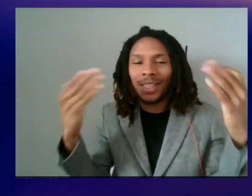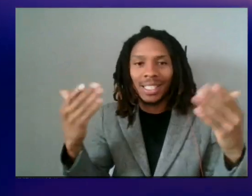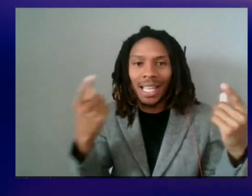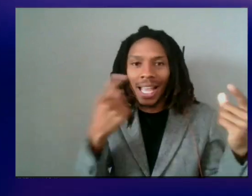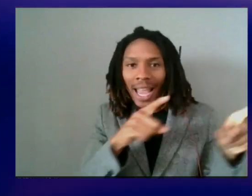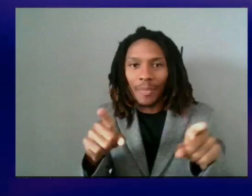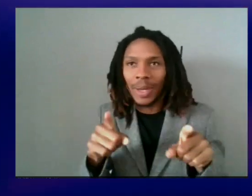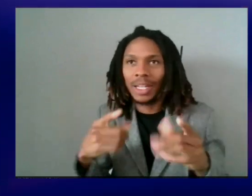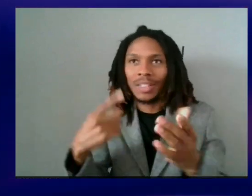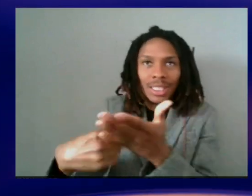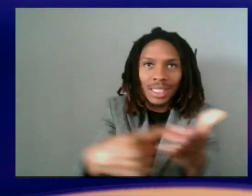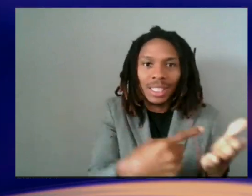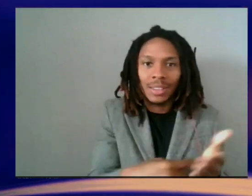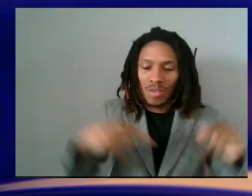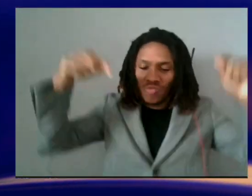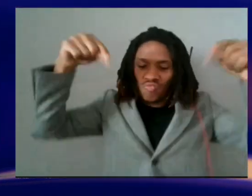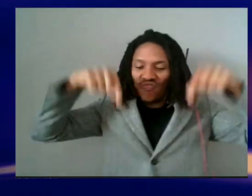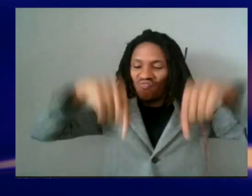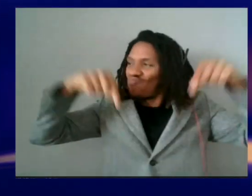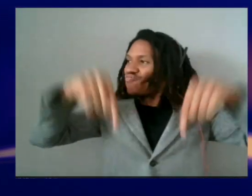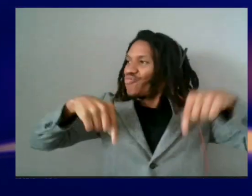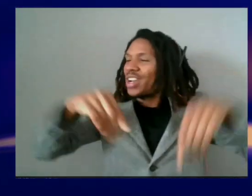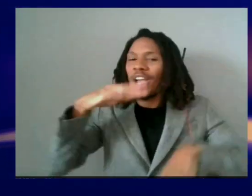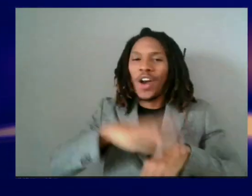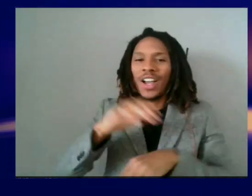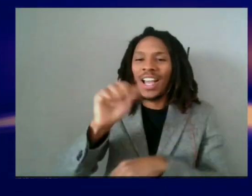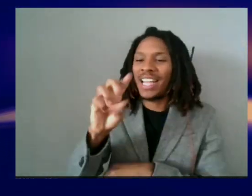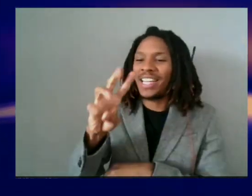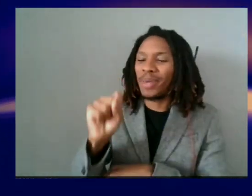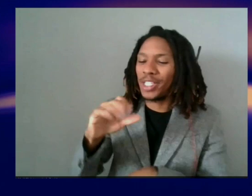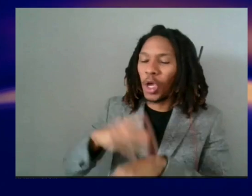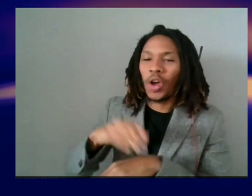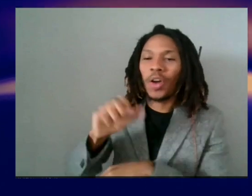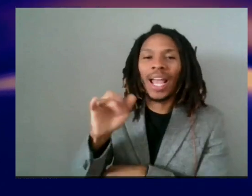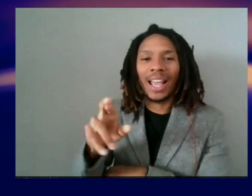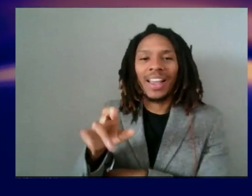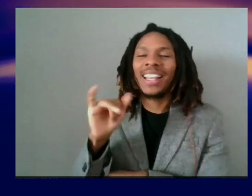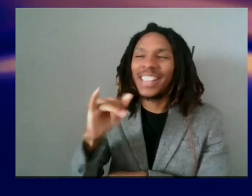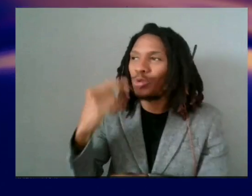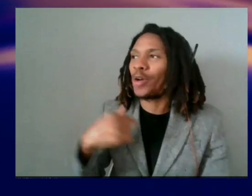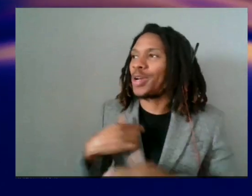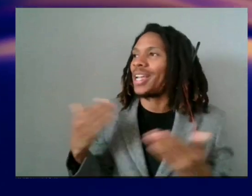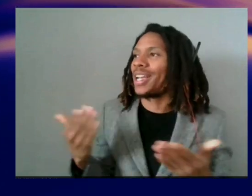about is happening right here on AWS On air. And that is why we're gonna be talking about Opensearch right?